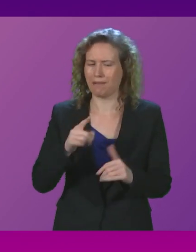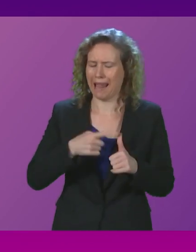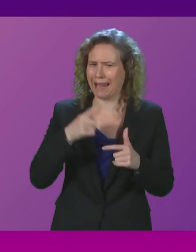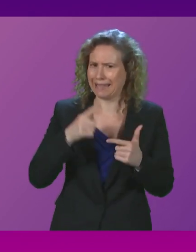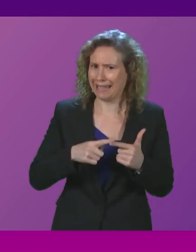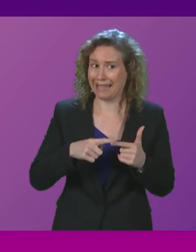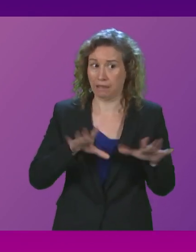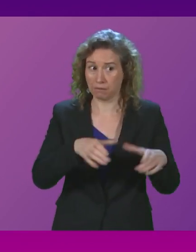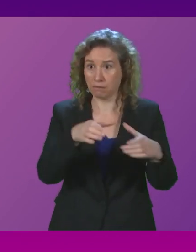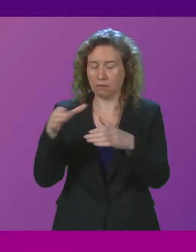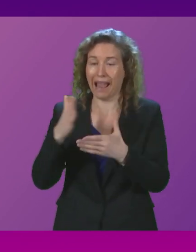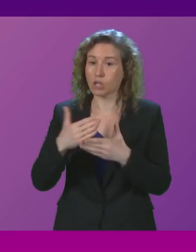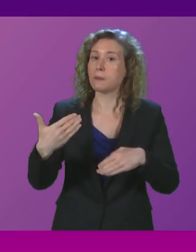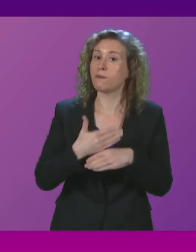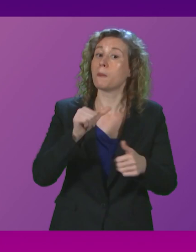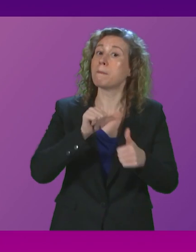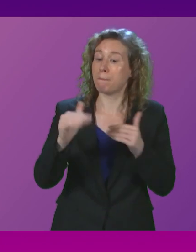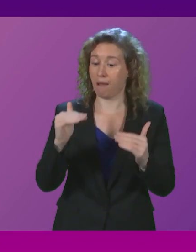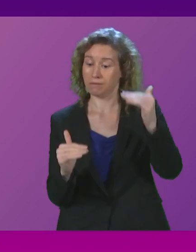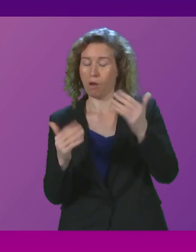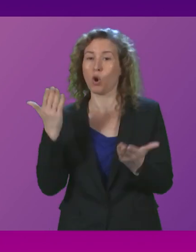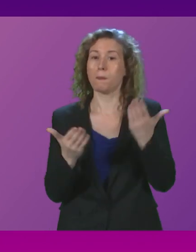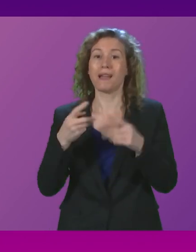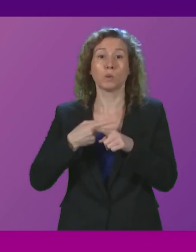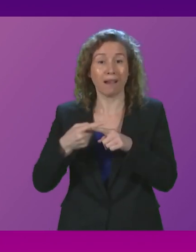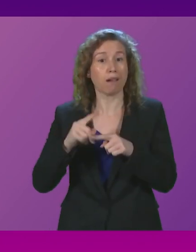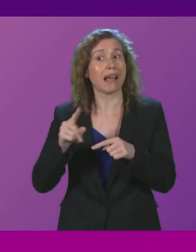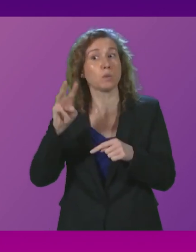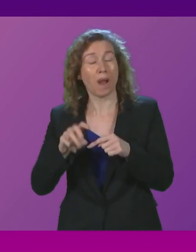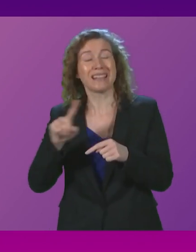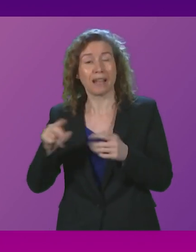are performing better than those in England, Wales and Northern Ireland.